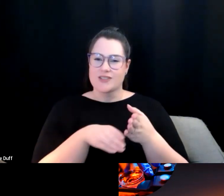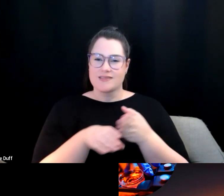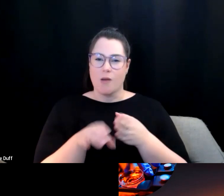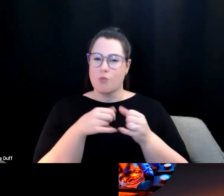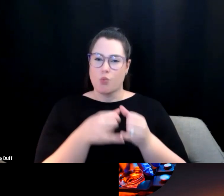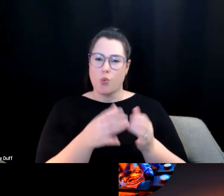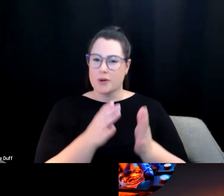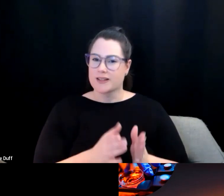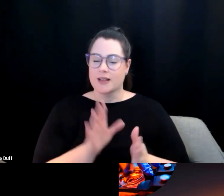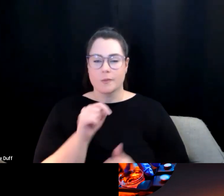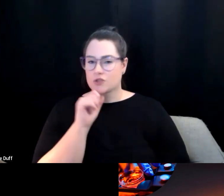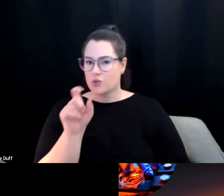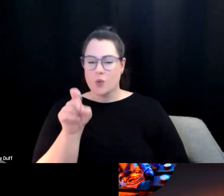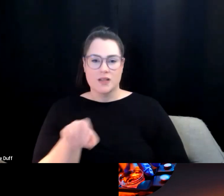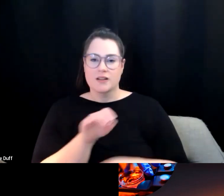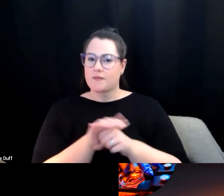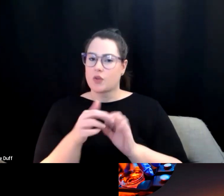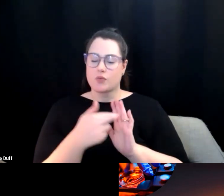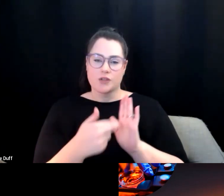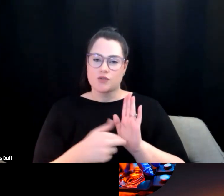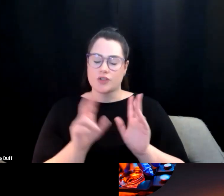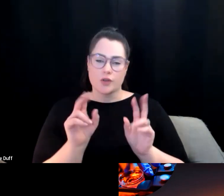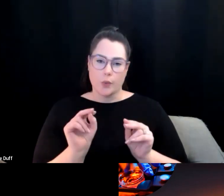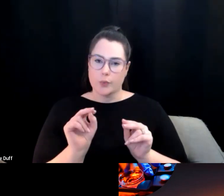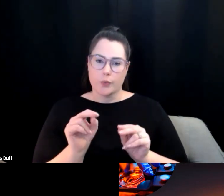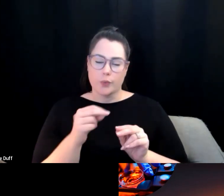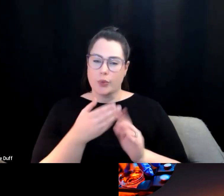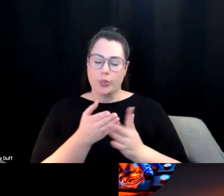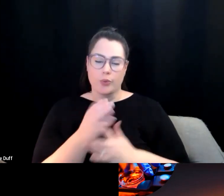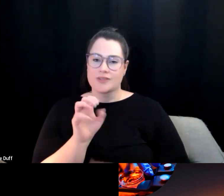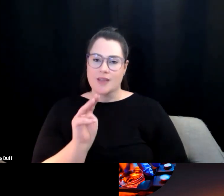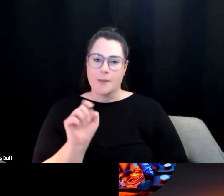But you do not need a full registration in SAM.gov. You just need a UEI number.